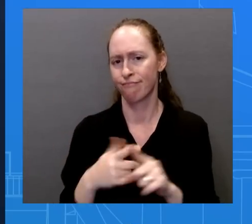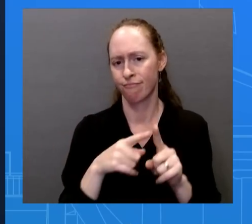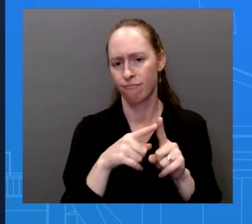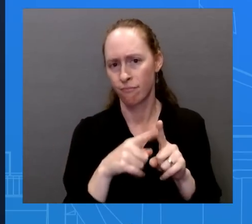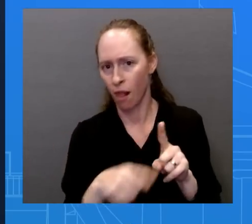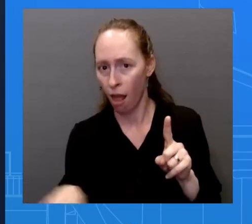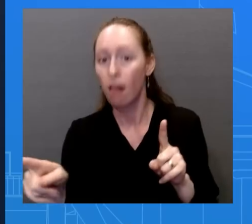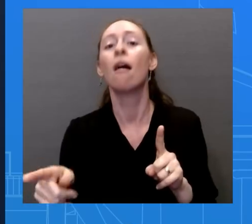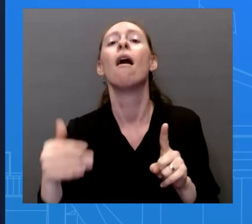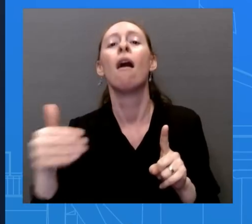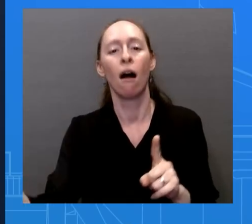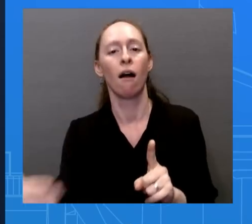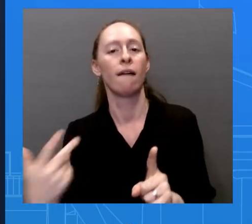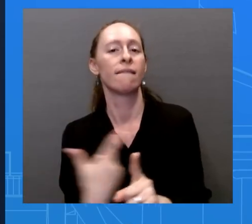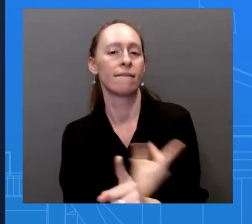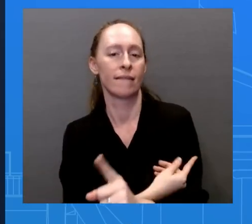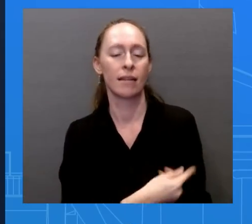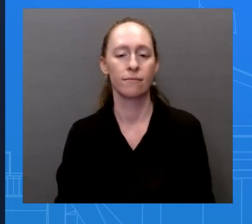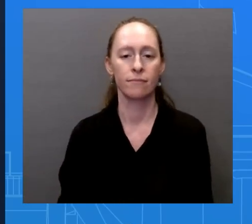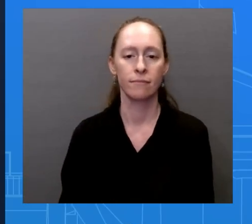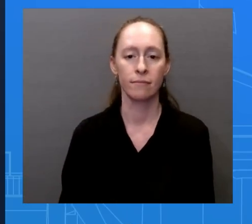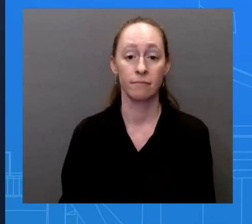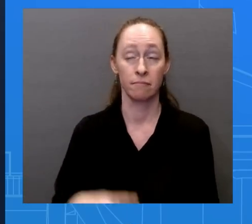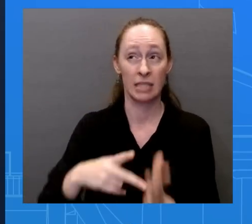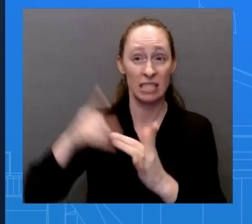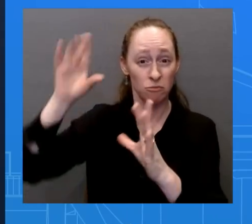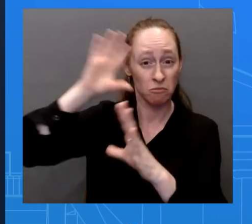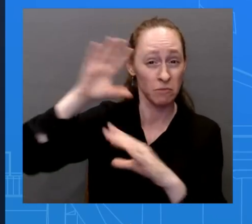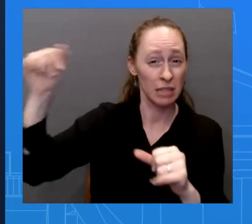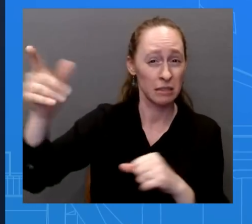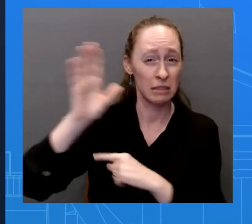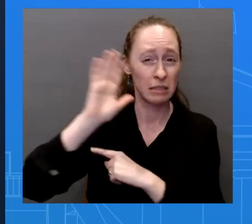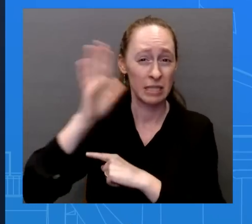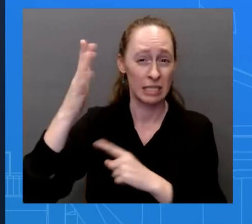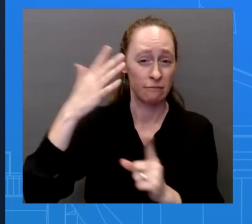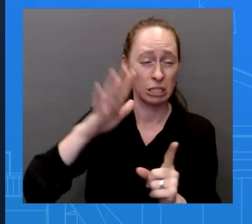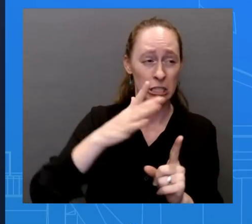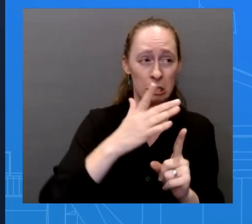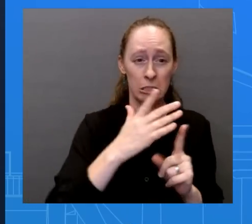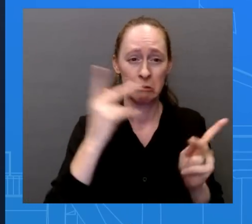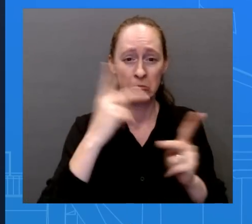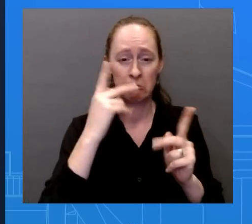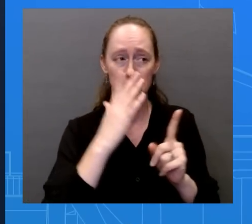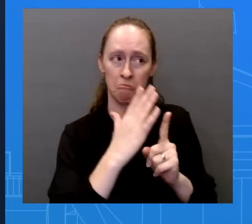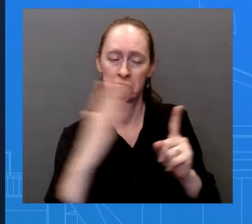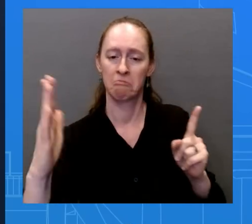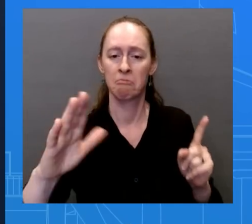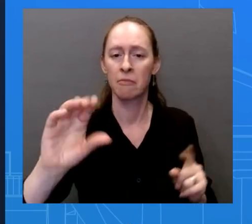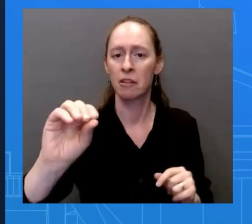so I don't have a specific date to mention. But he's still in that three-month window. Same thing for the First Lady. We're following the science here.